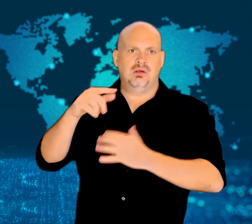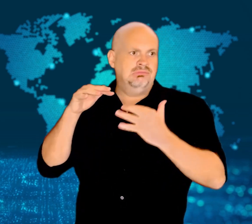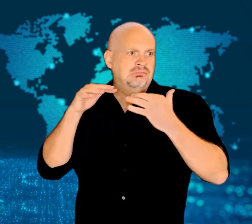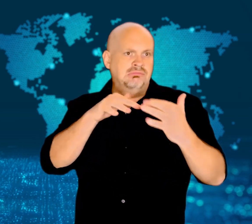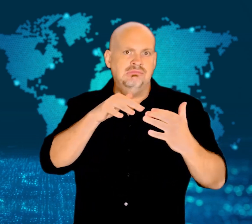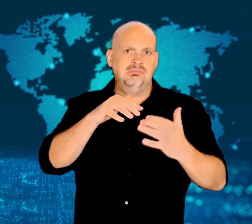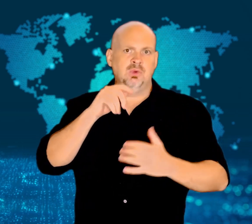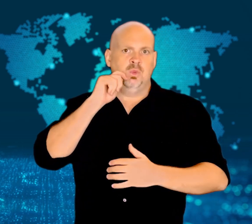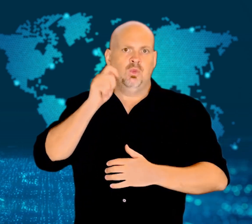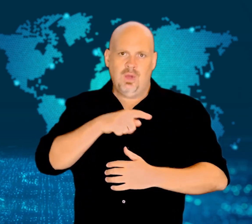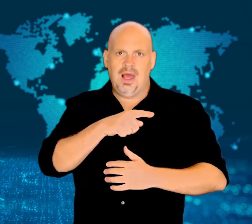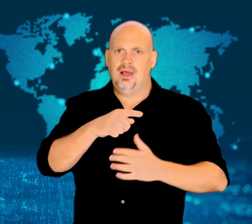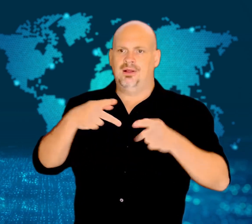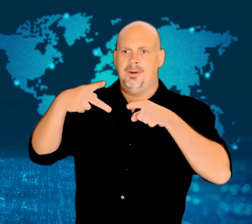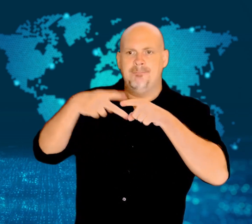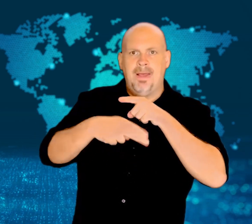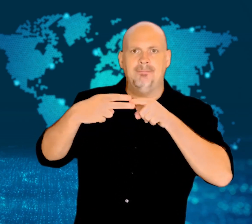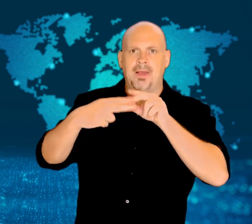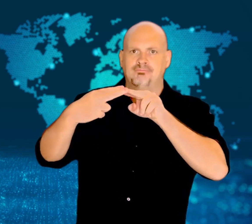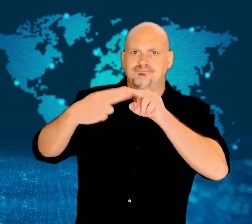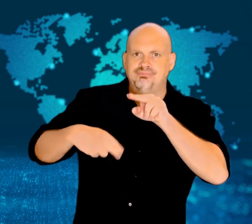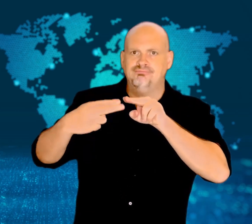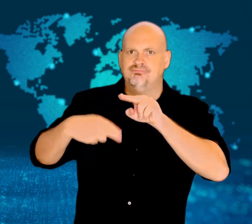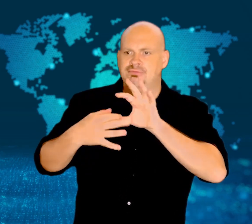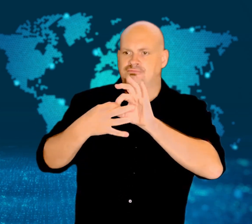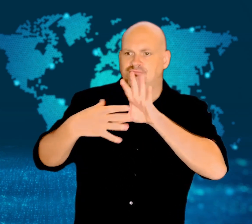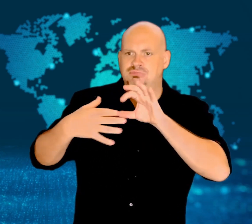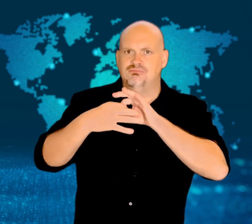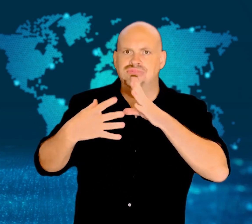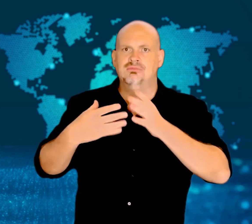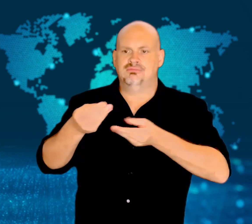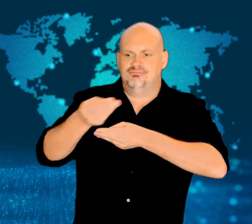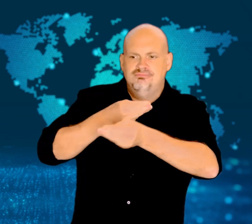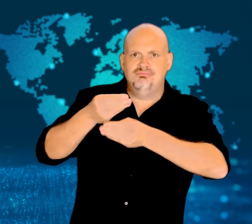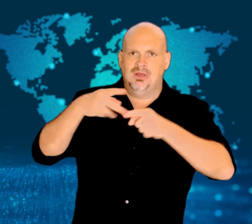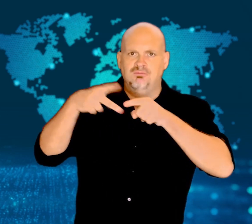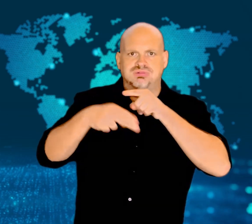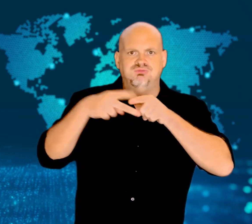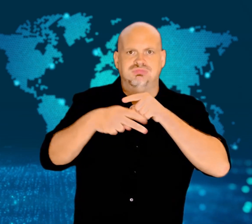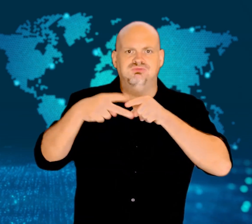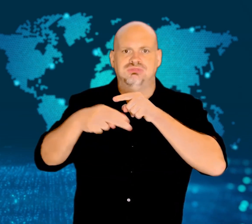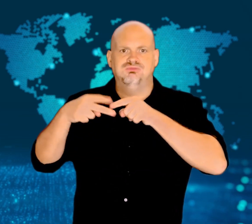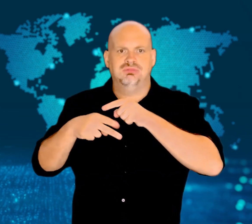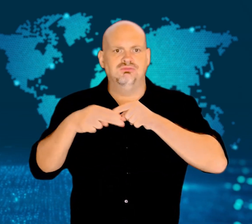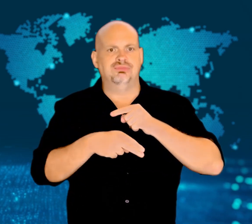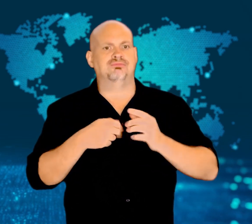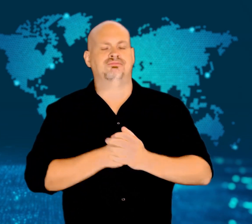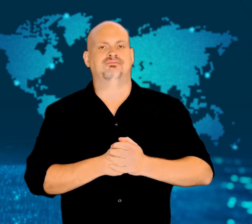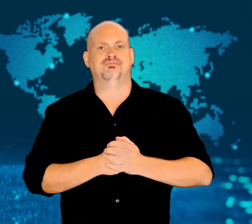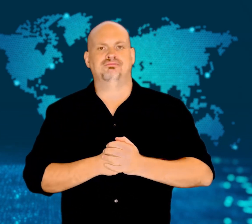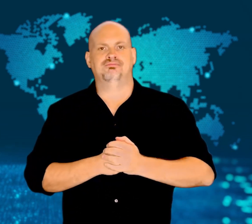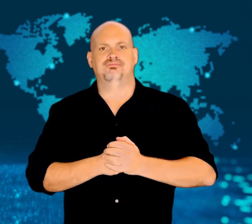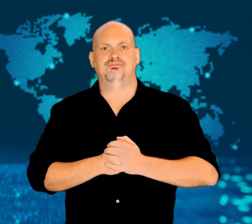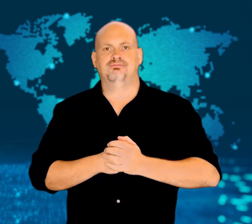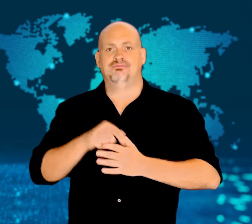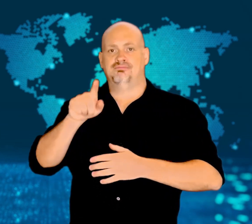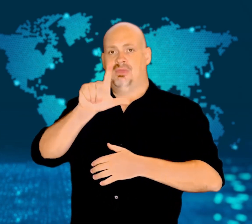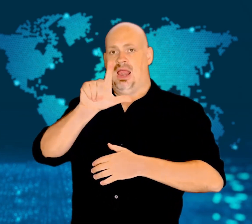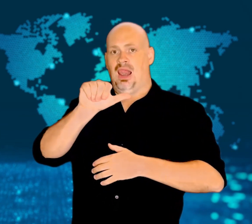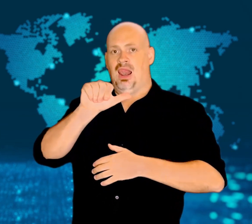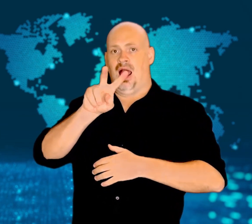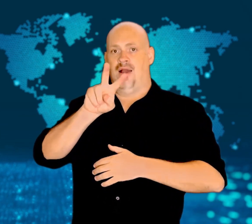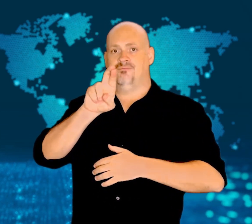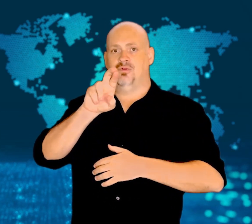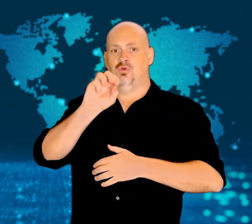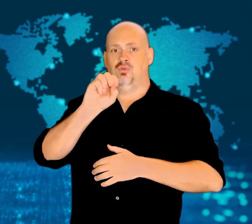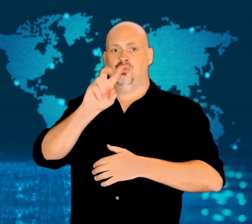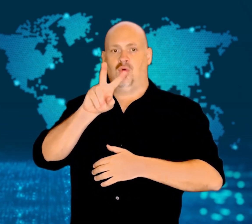are trying to pressure Russia to end the war through economic sanctions.